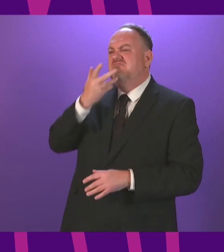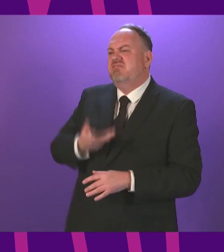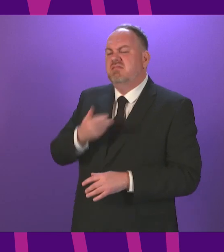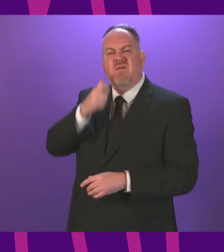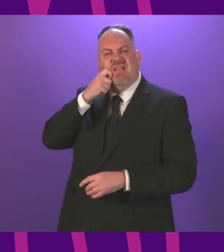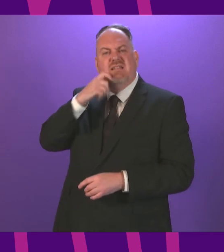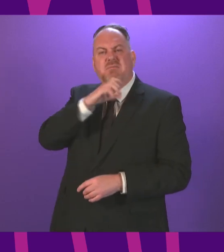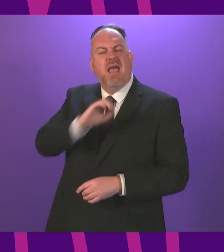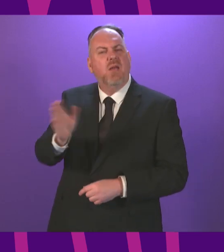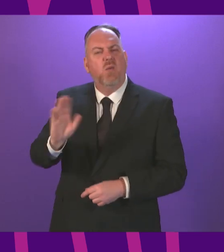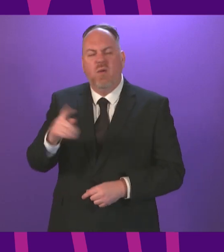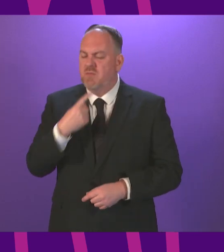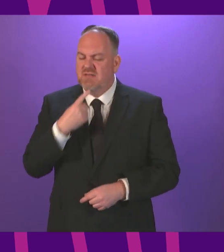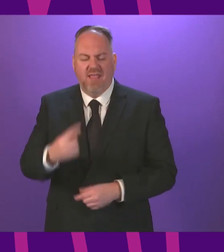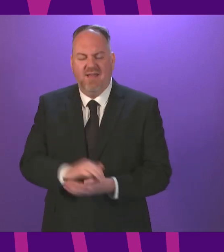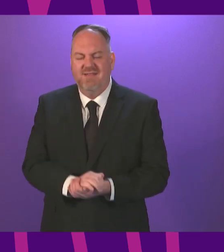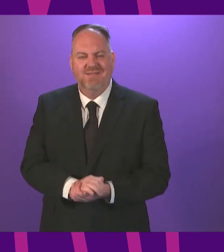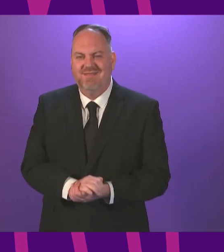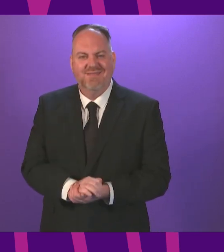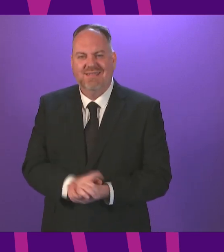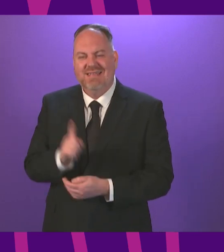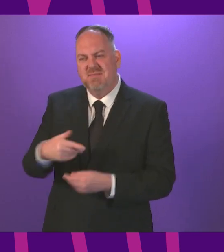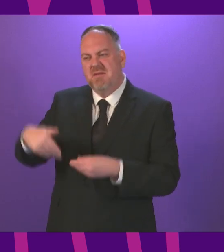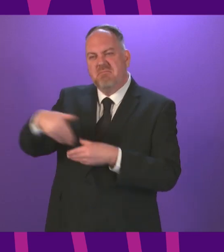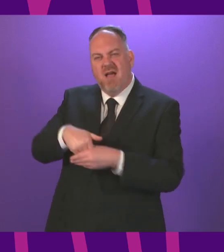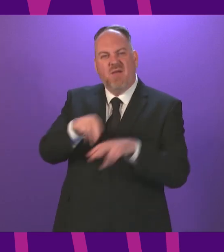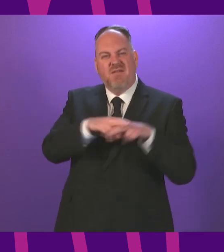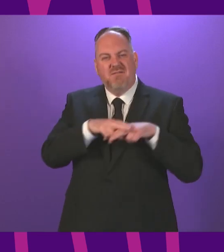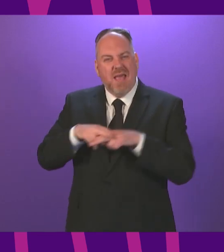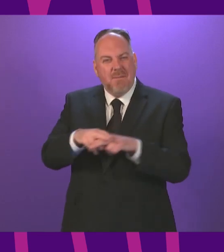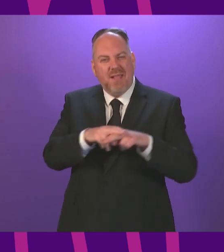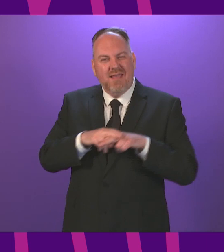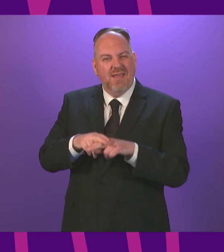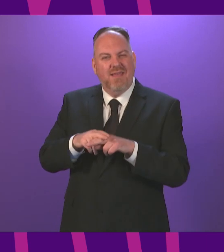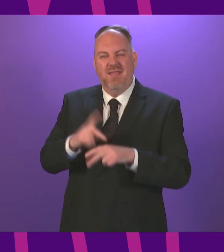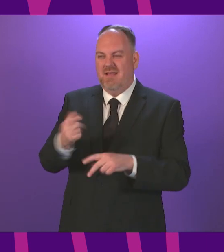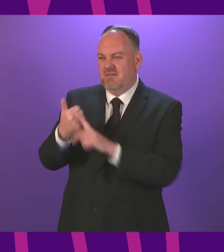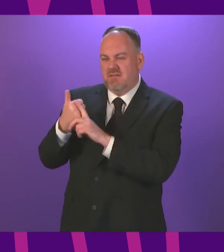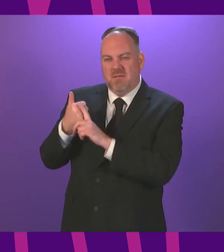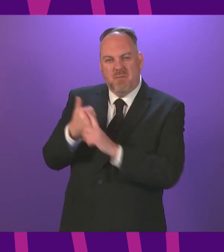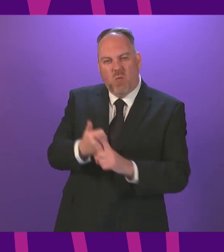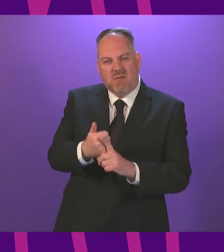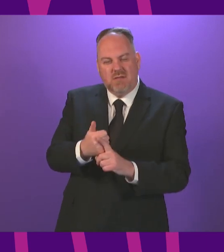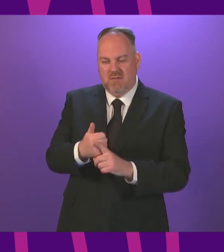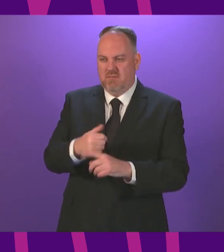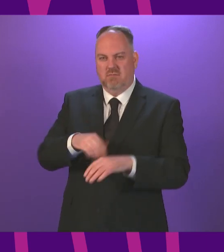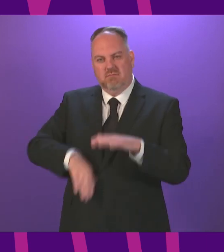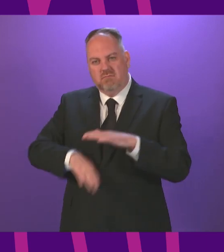For many, he has been part of a family that has provided comfort and stability in what can be